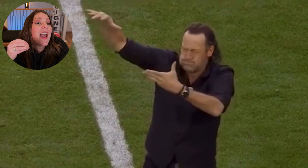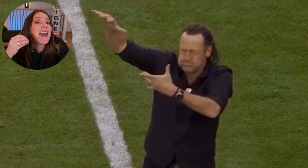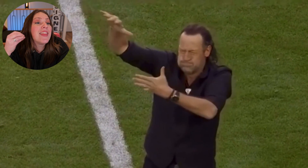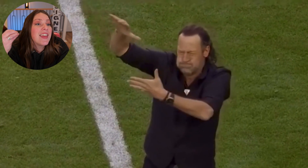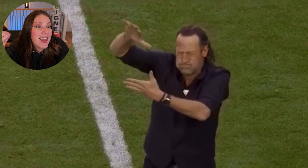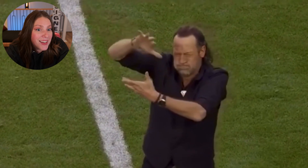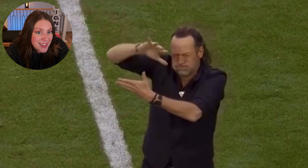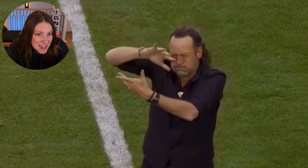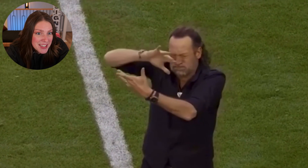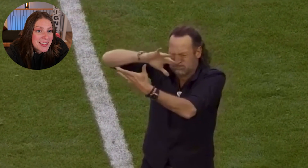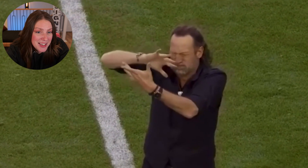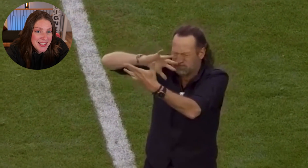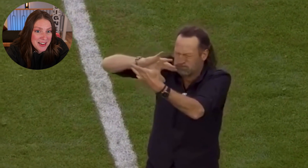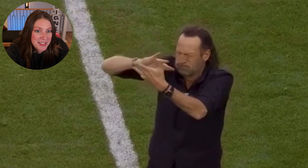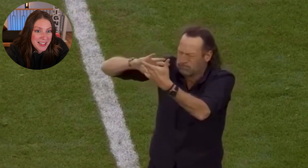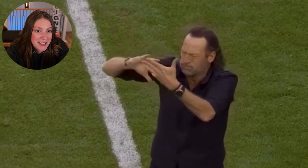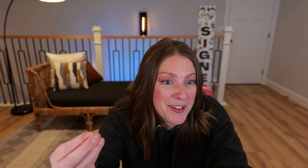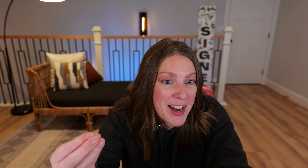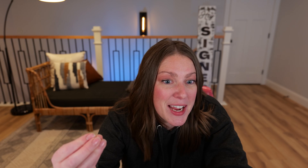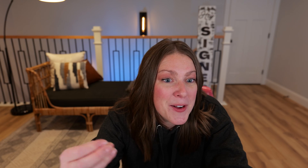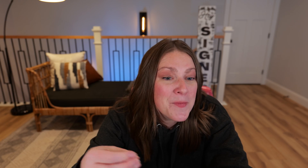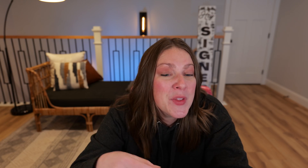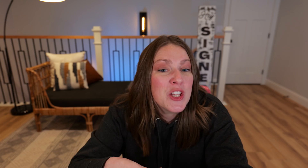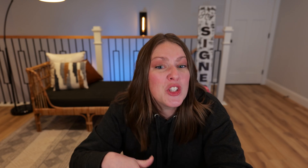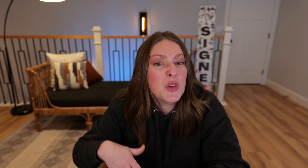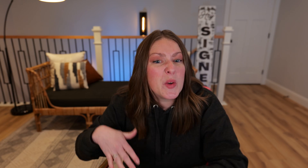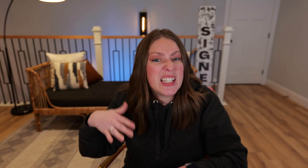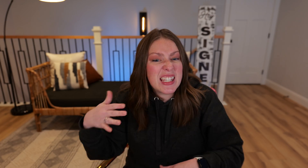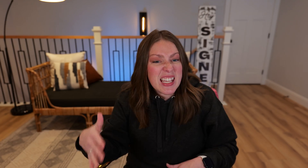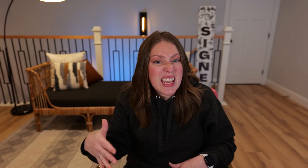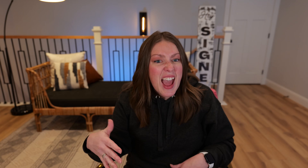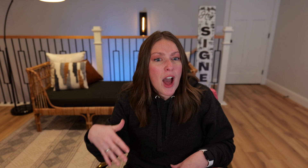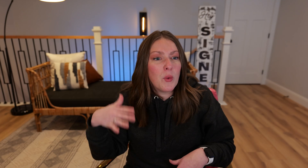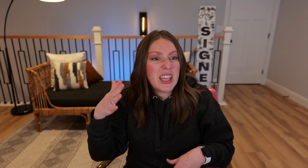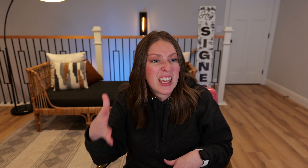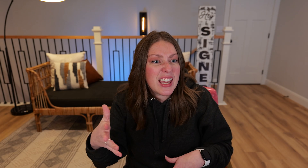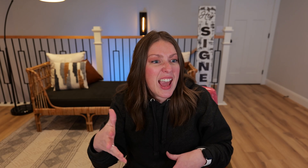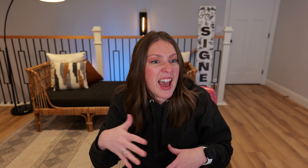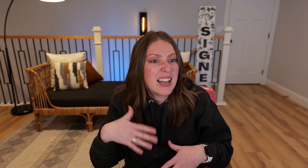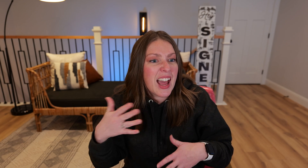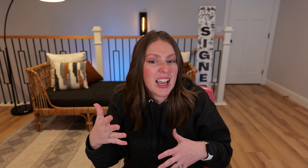And then the dust settling. All right, So do we see how he had kind